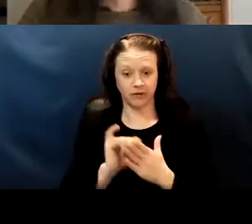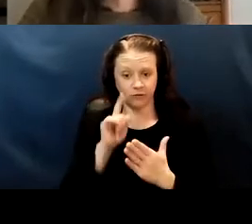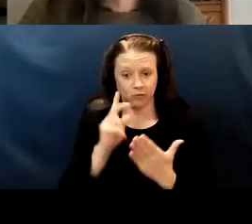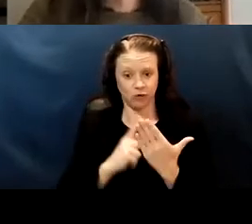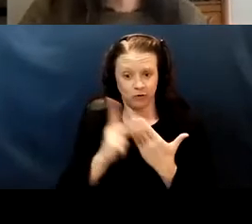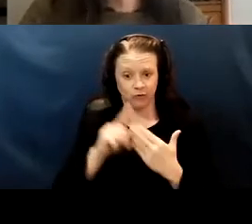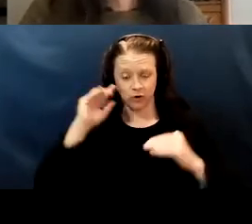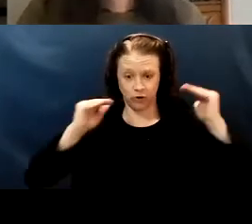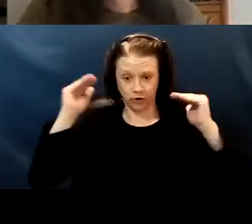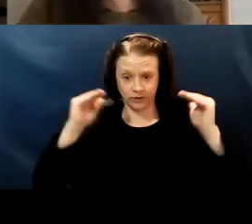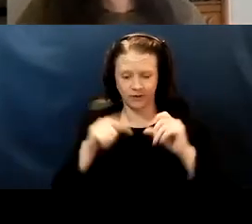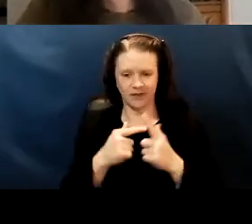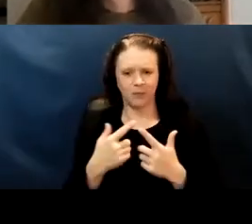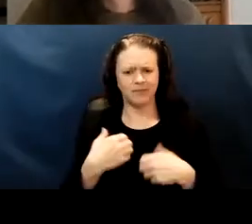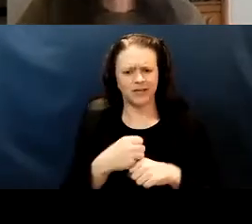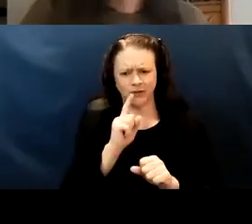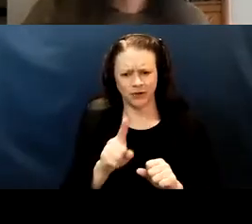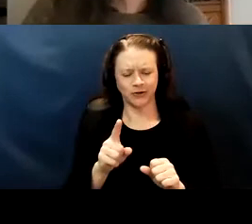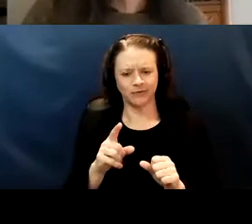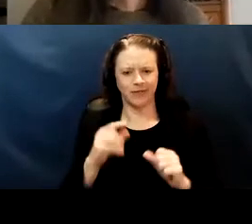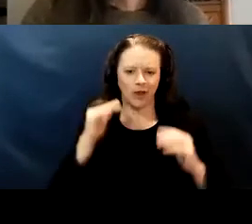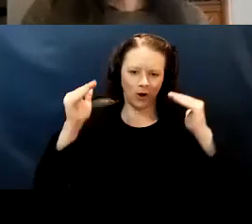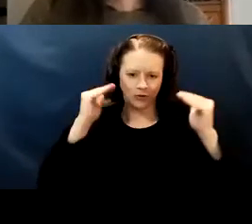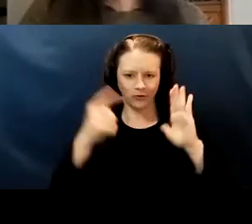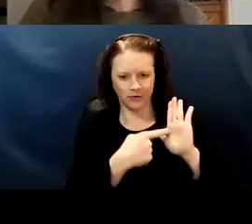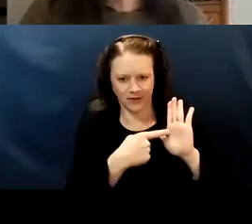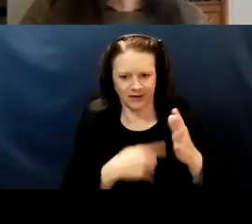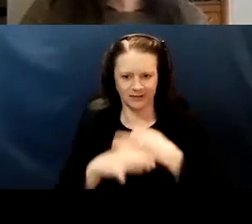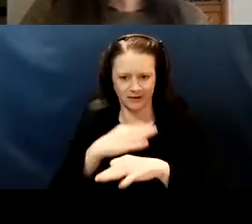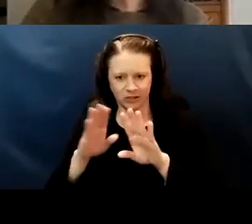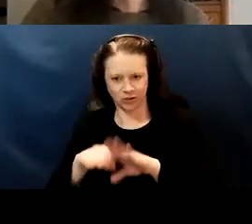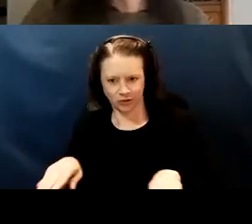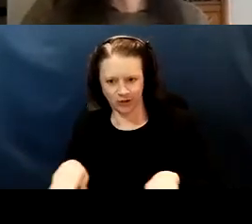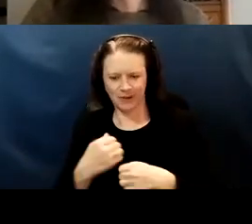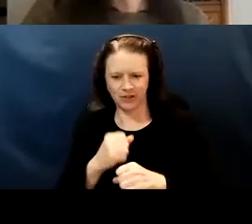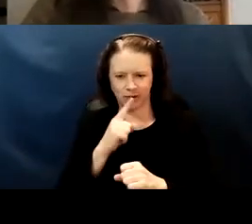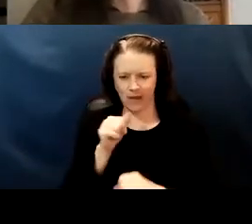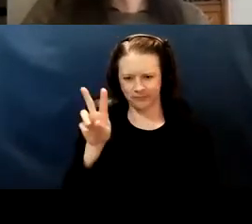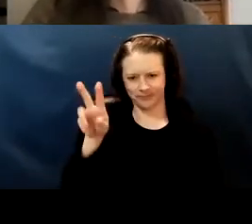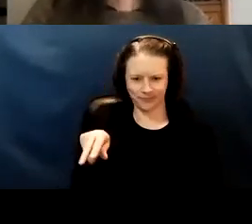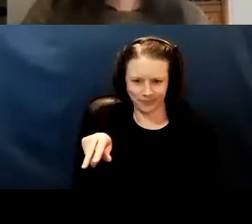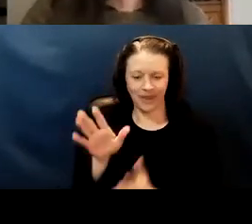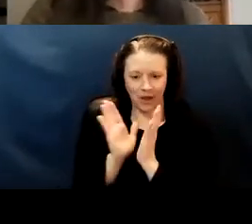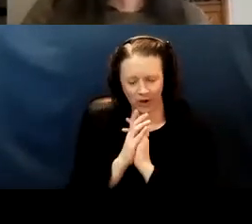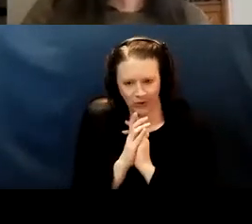sure that there are adults represented and not children. And make sure that I'm not being patronizing even if I'm simplifying my